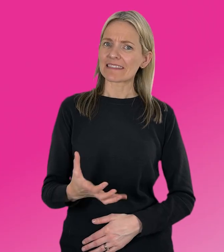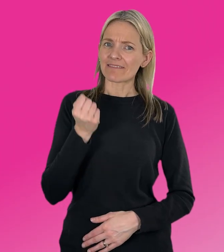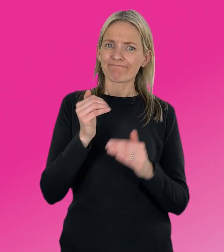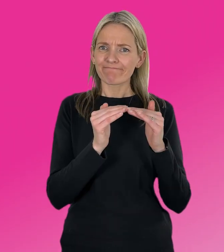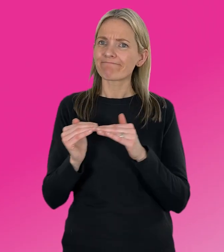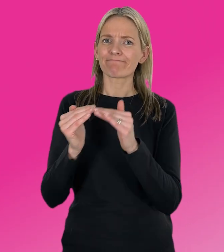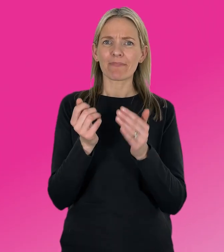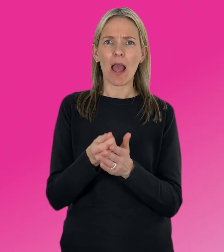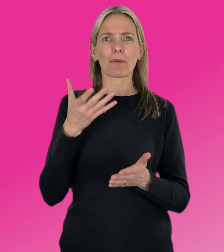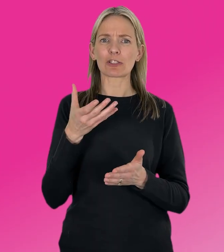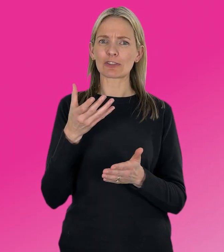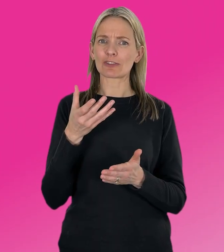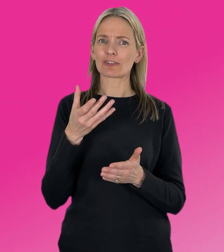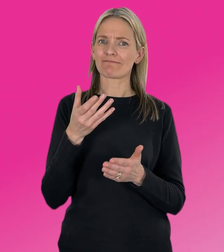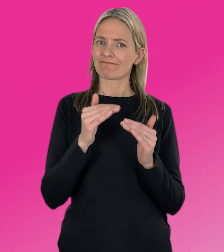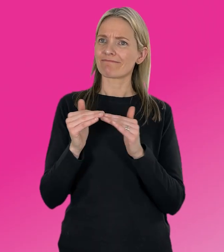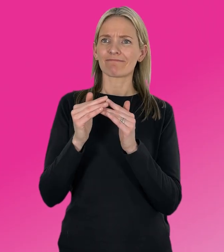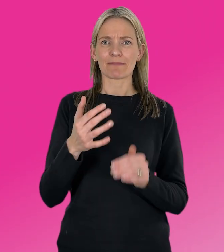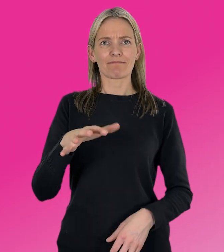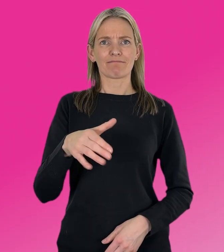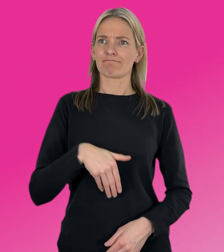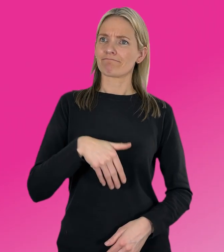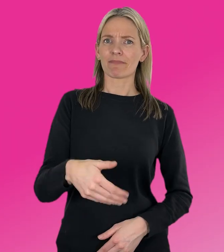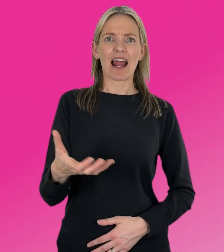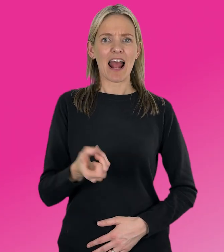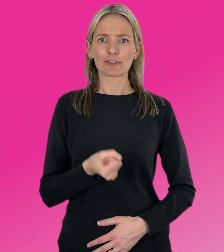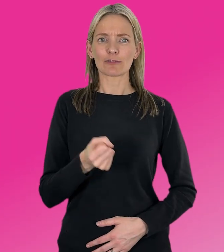To get the standard amount of Maternity Allowance,